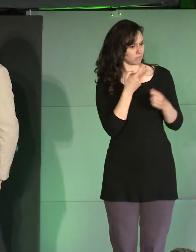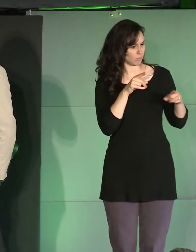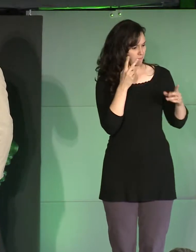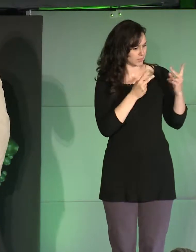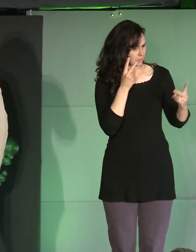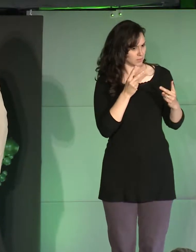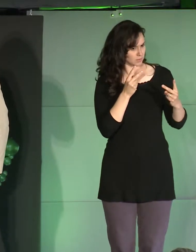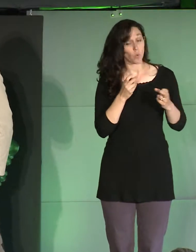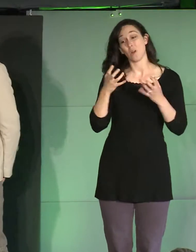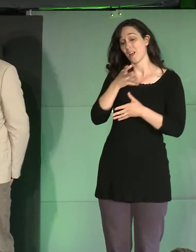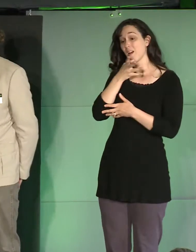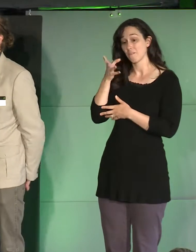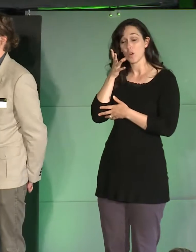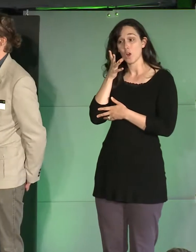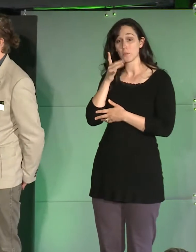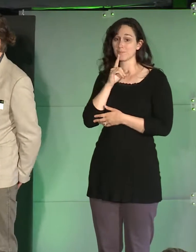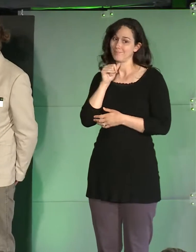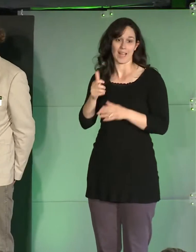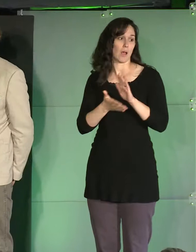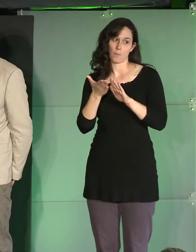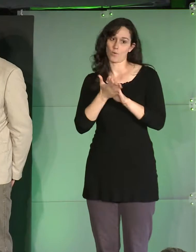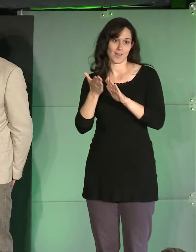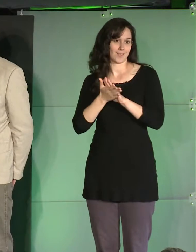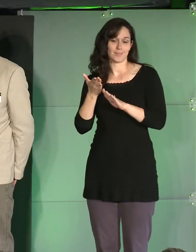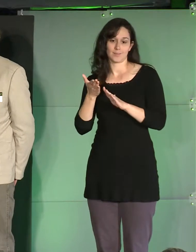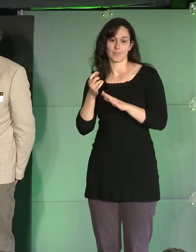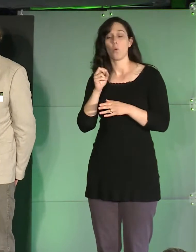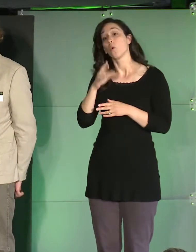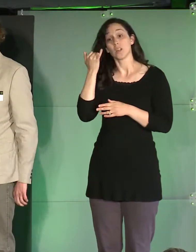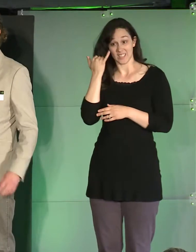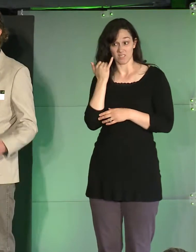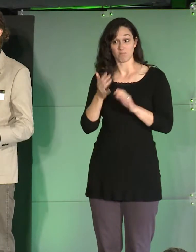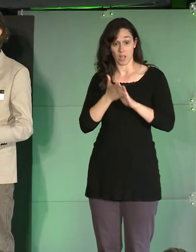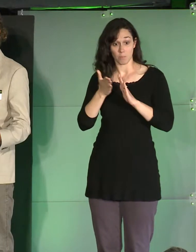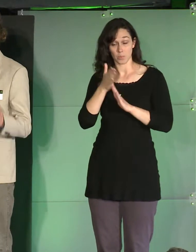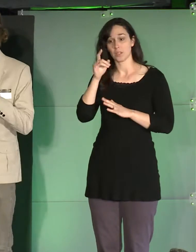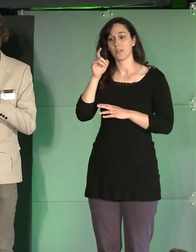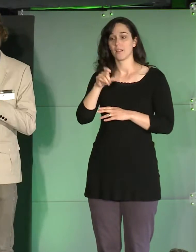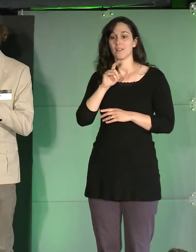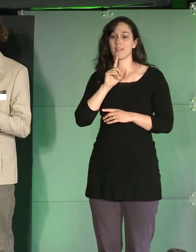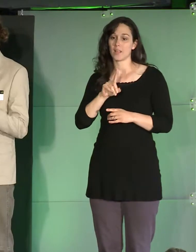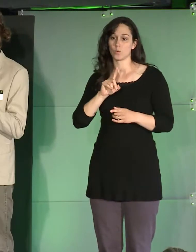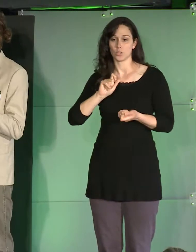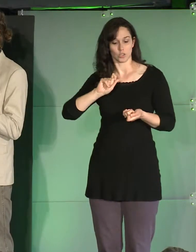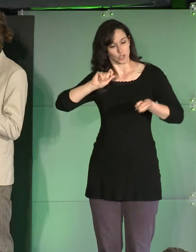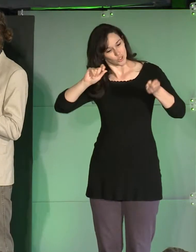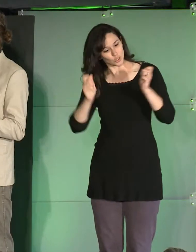A lot of the farms were actually not operating. Or if they were, they were currently shifting a lot of their processes